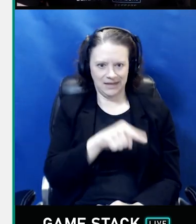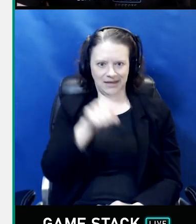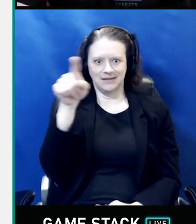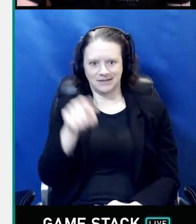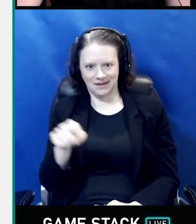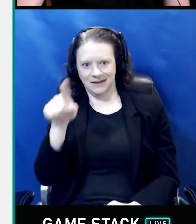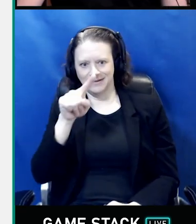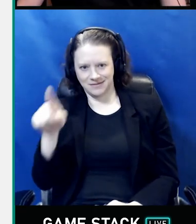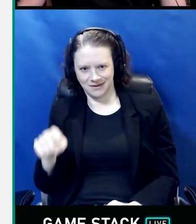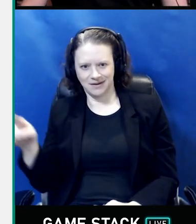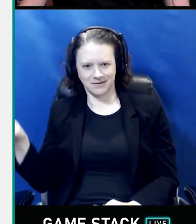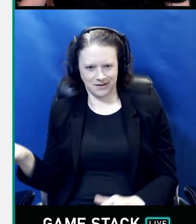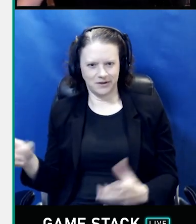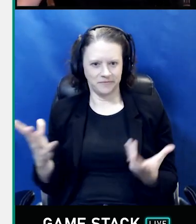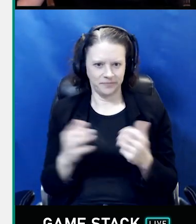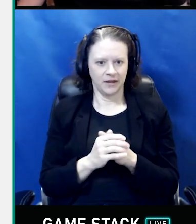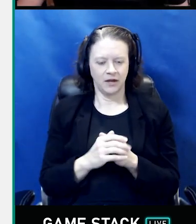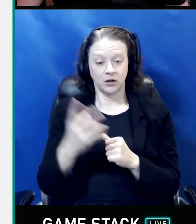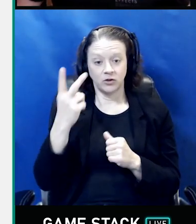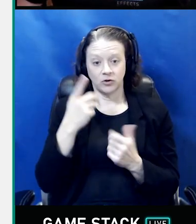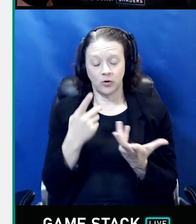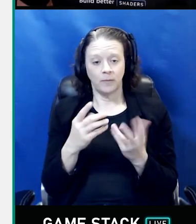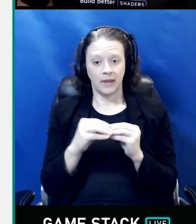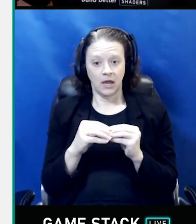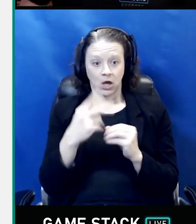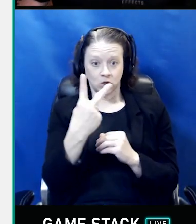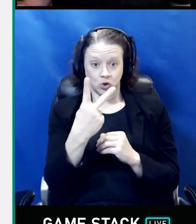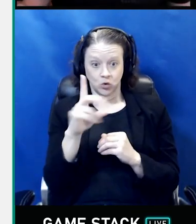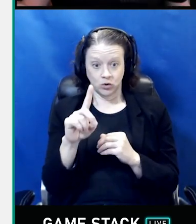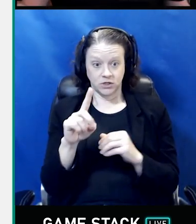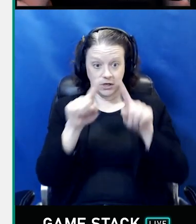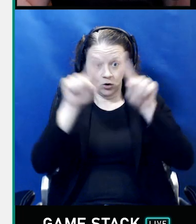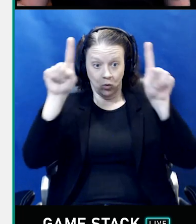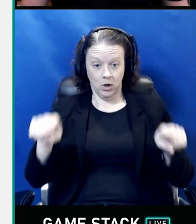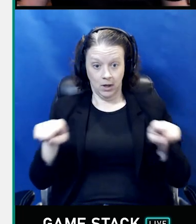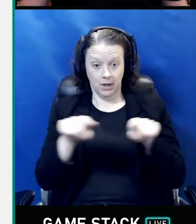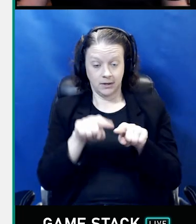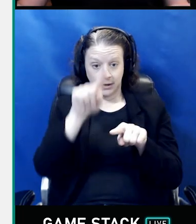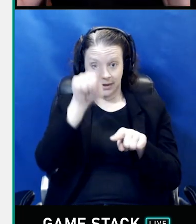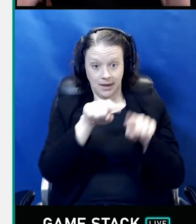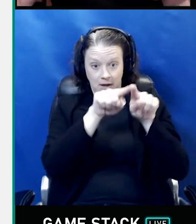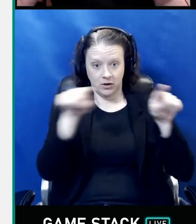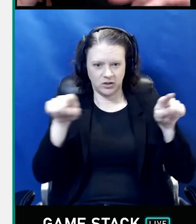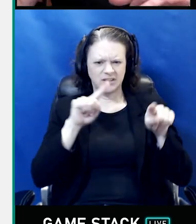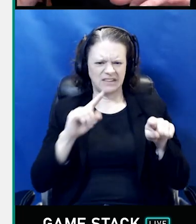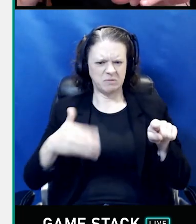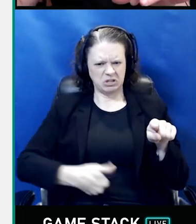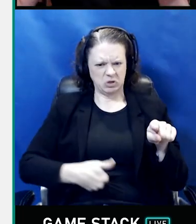So said a little more formally, the 2D quad layout like I said, it's pretty intuitive if you just imagine